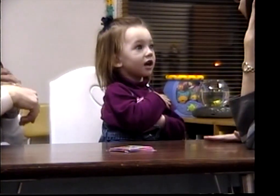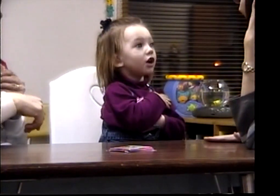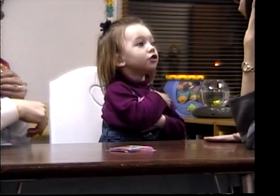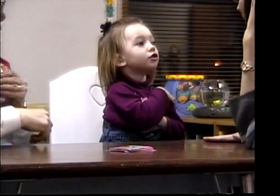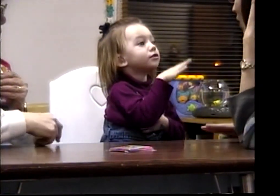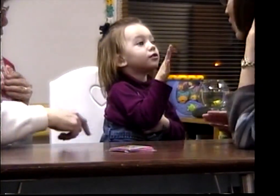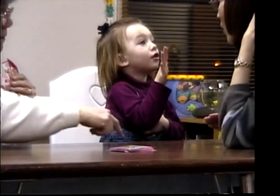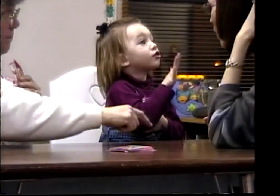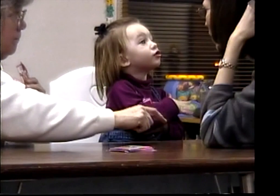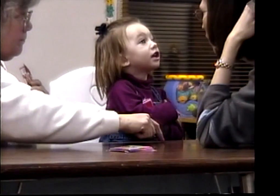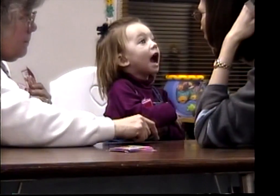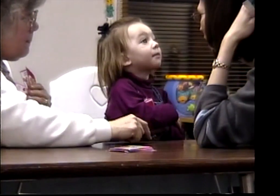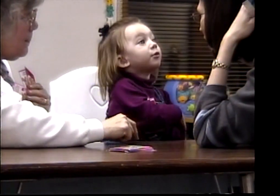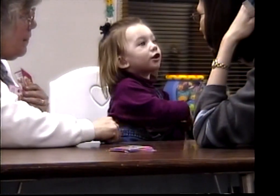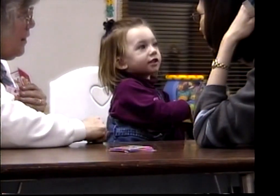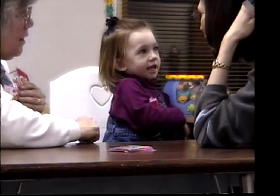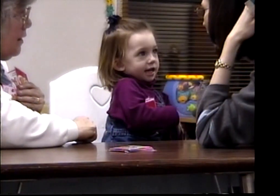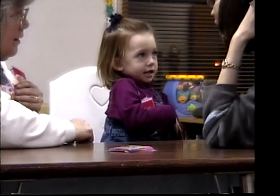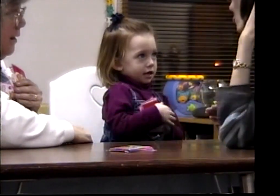"You can't put it."